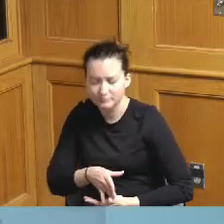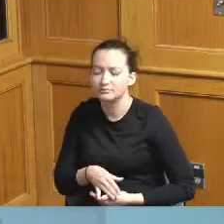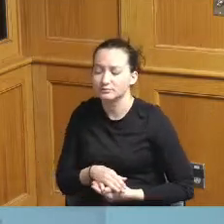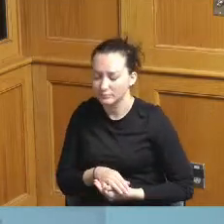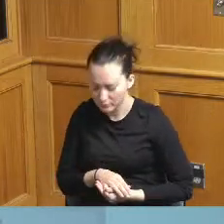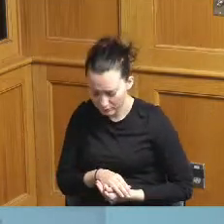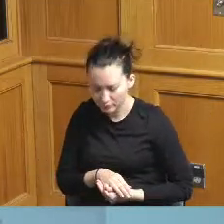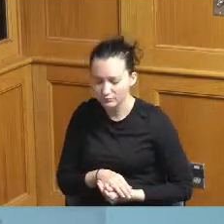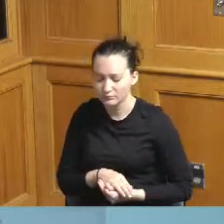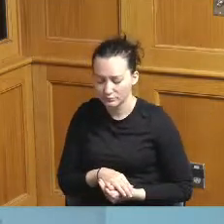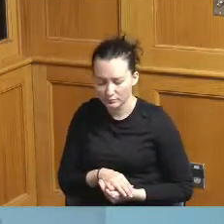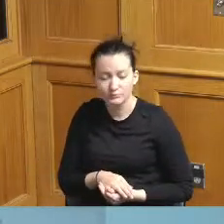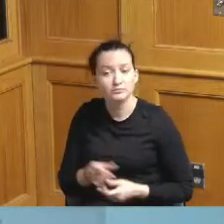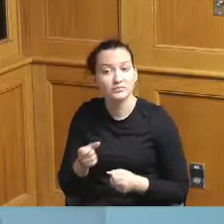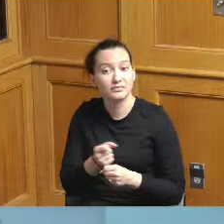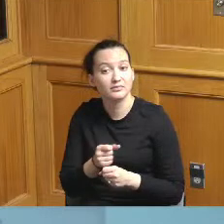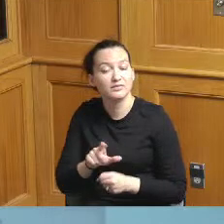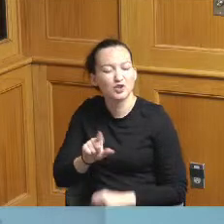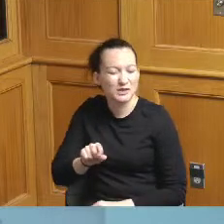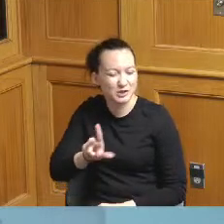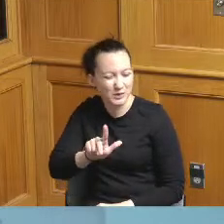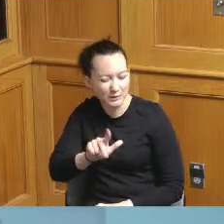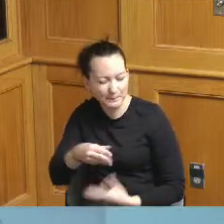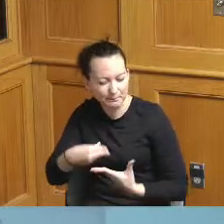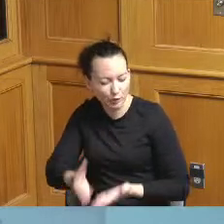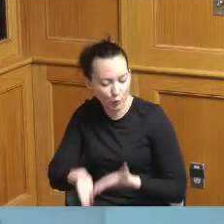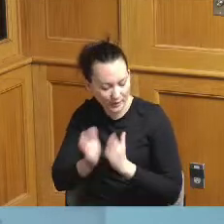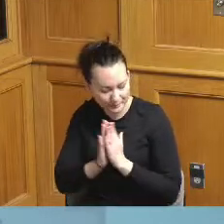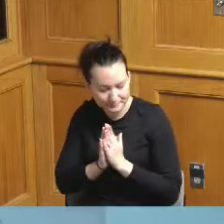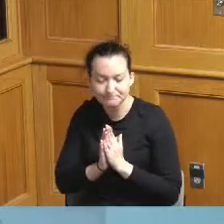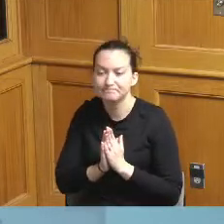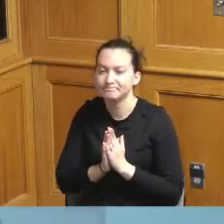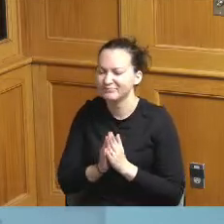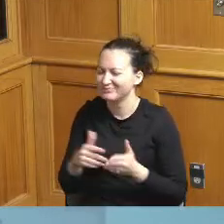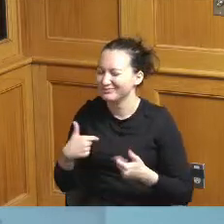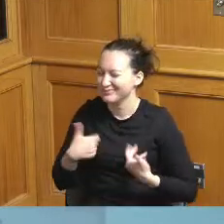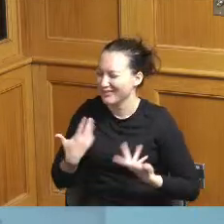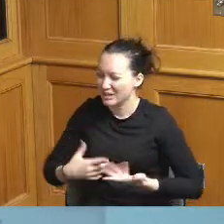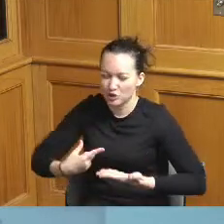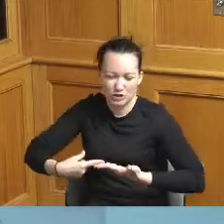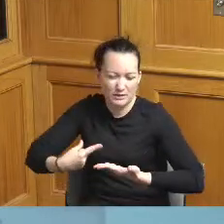budget for for next year our request as I've kind of already talked about I've talked about each of